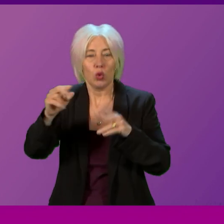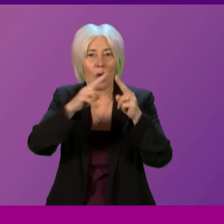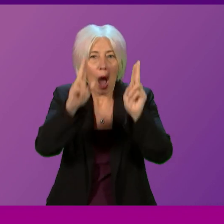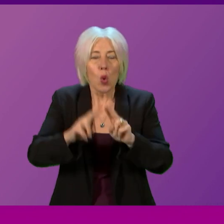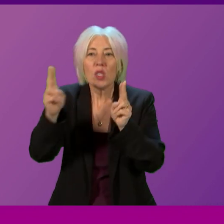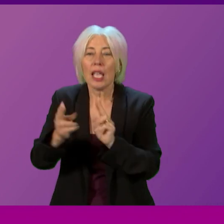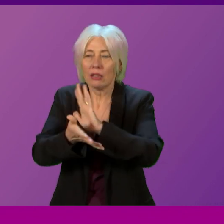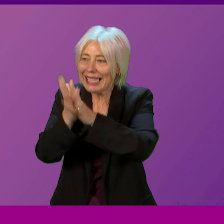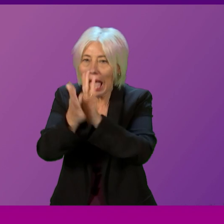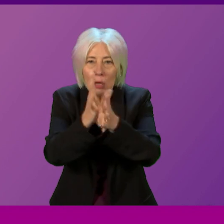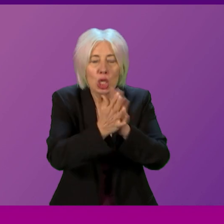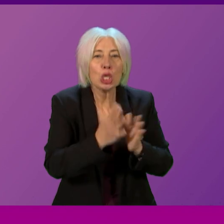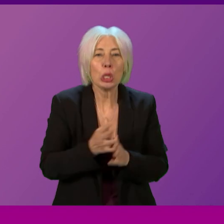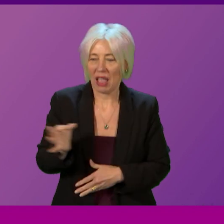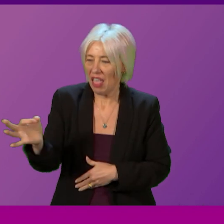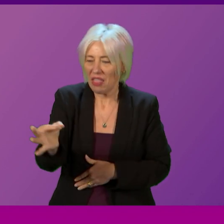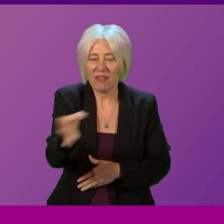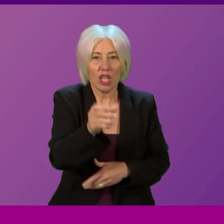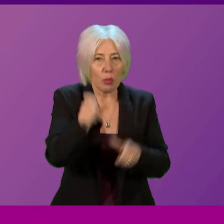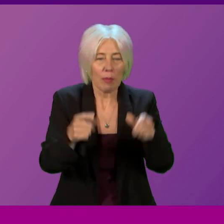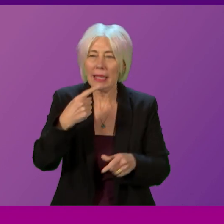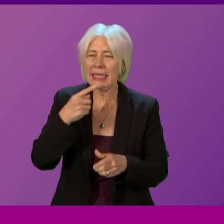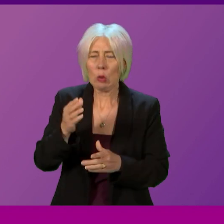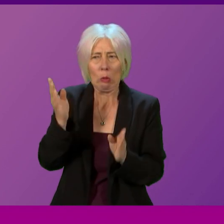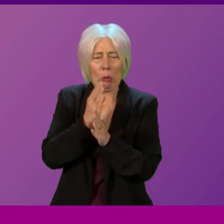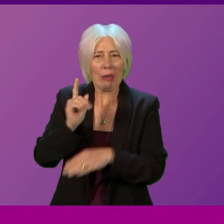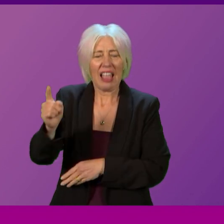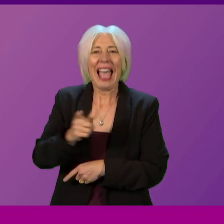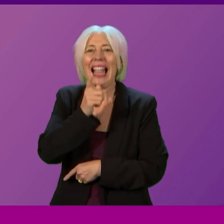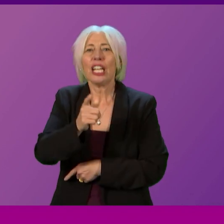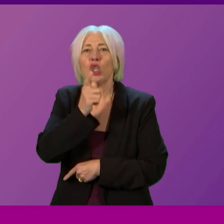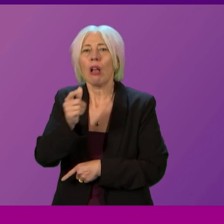Villagers raised concerns with me about the safety of an electrical substation in Inchbair,